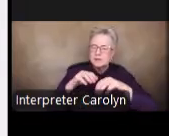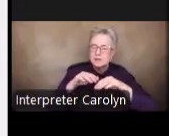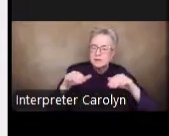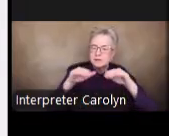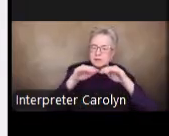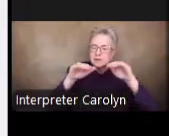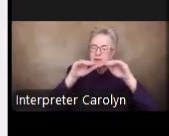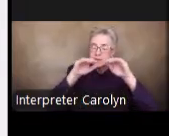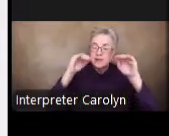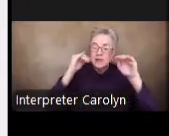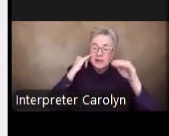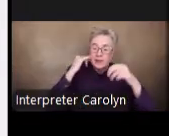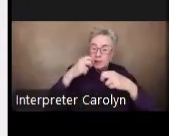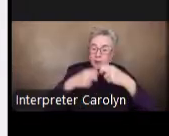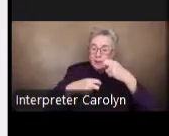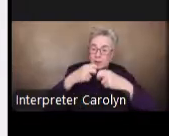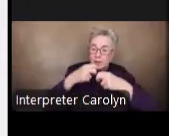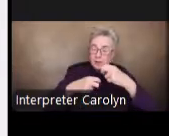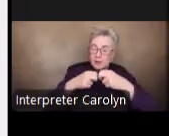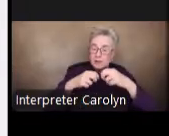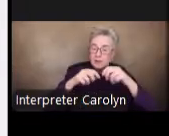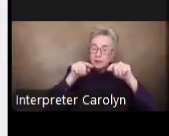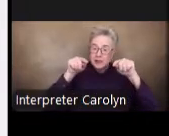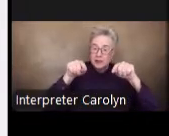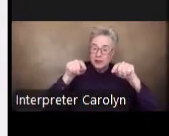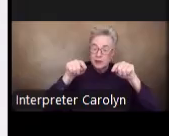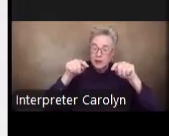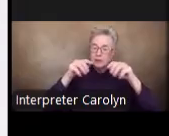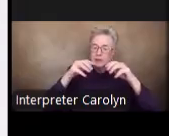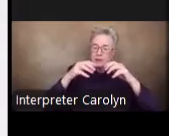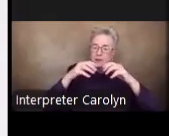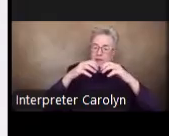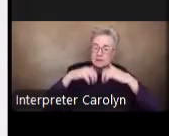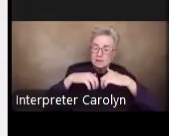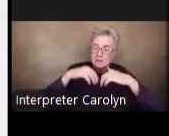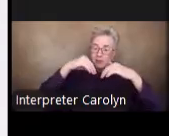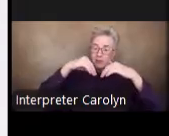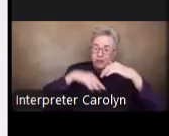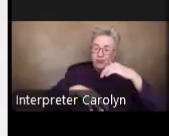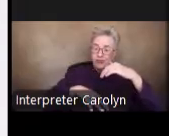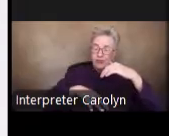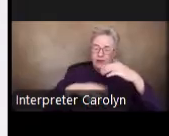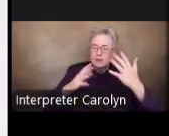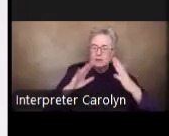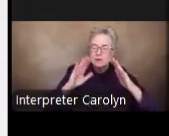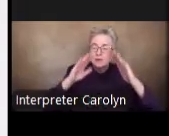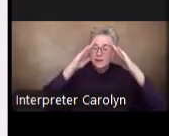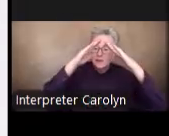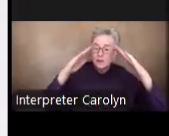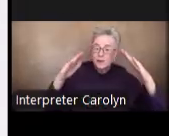problem, you repair it where it occurs. So we're not going to patch the roof if we have a crack in our foundation,